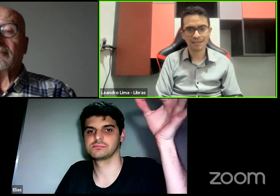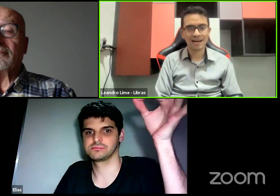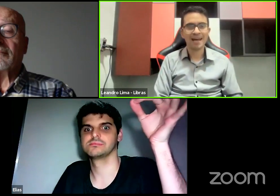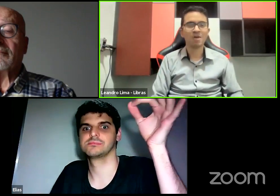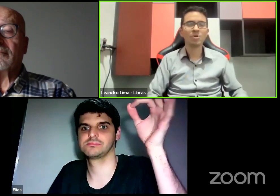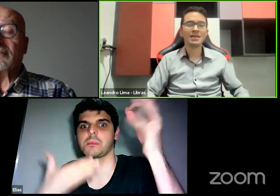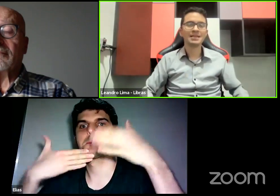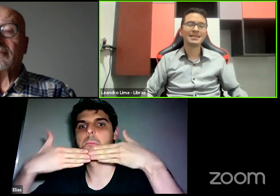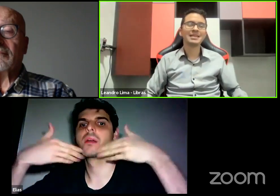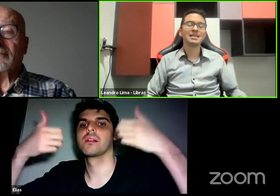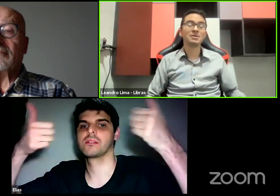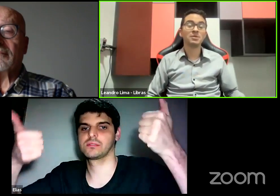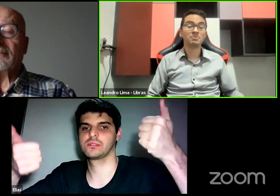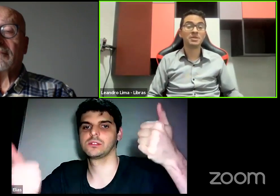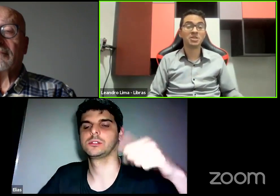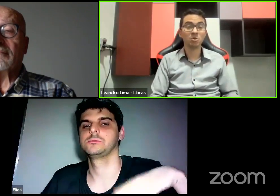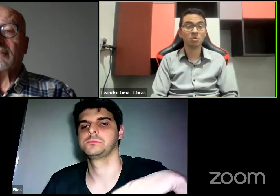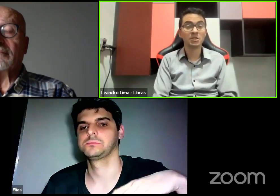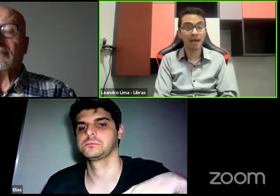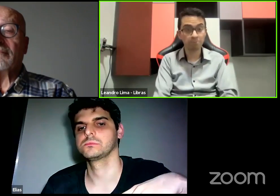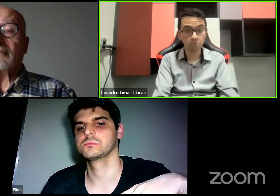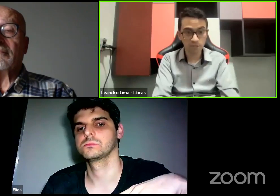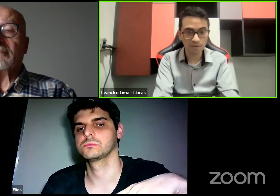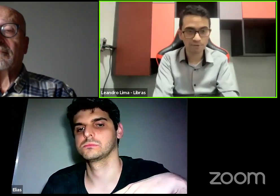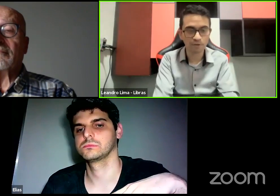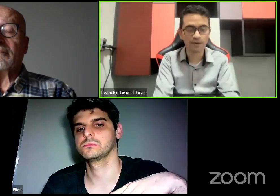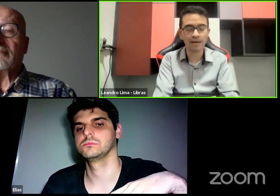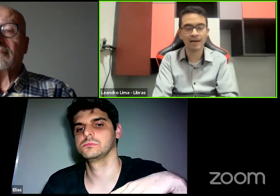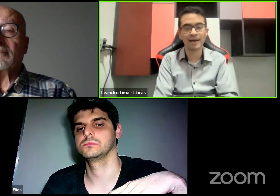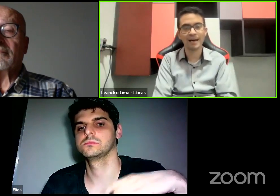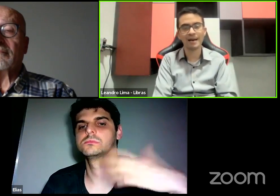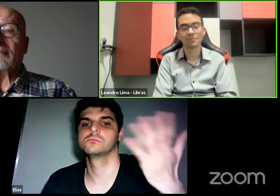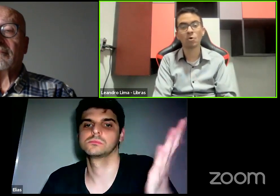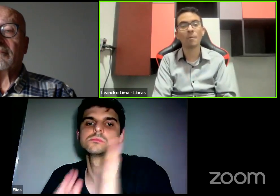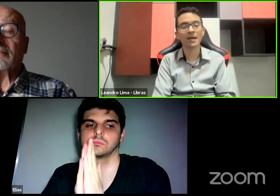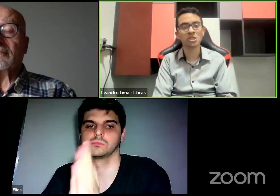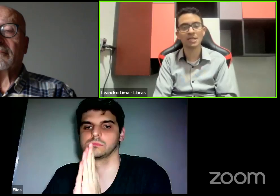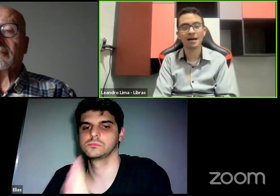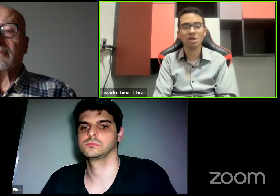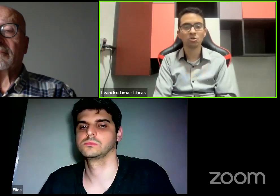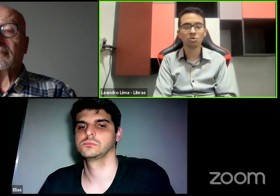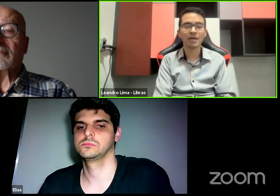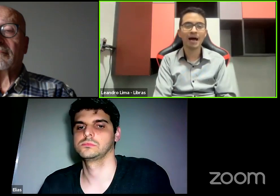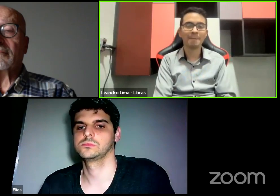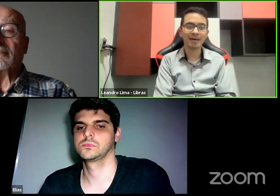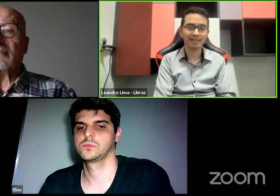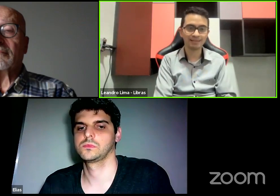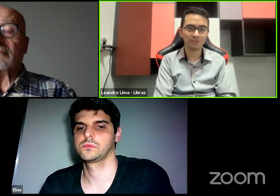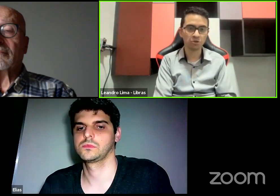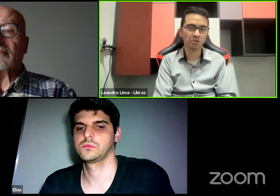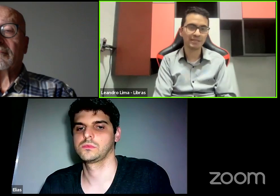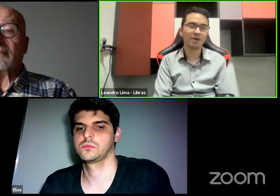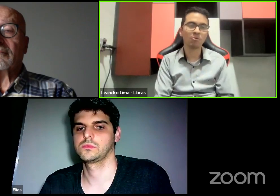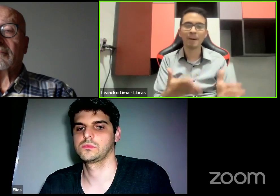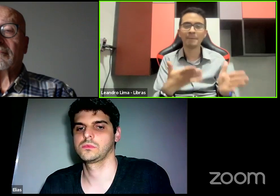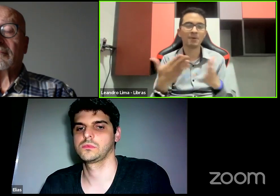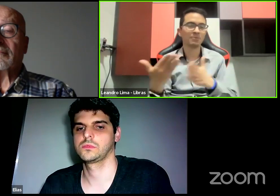xactly appreciate it appreciate it if we use it. use it EPQCF it EPQCF goosey will. impact